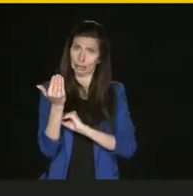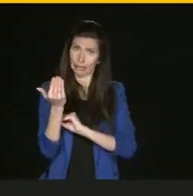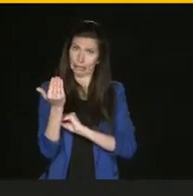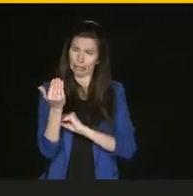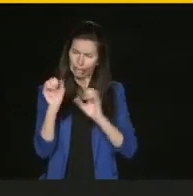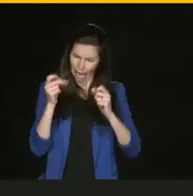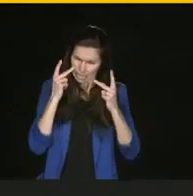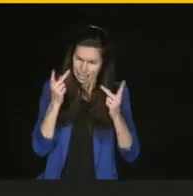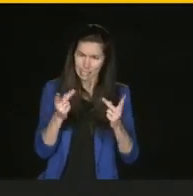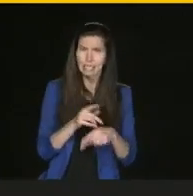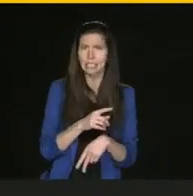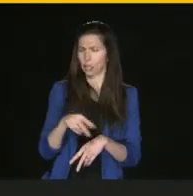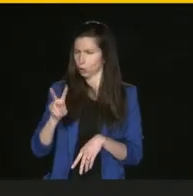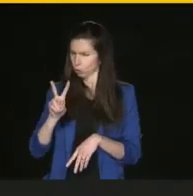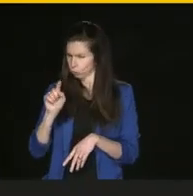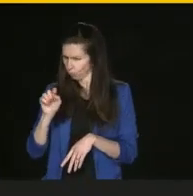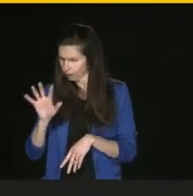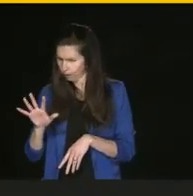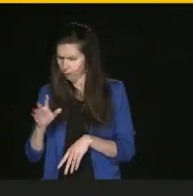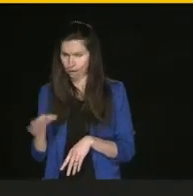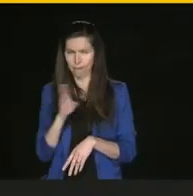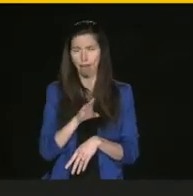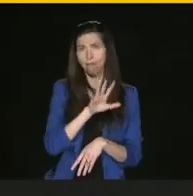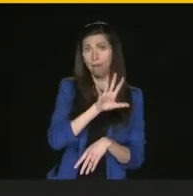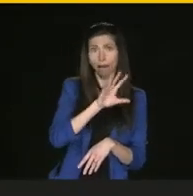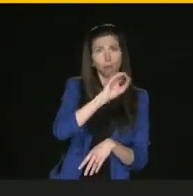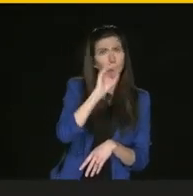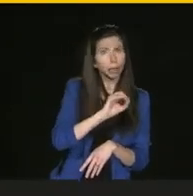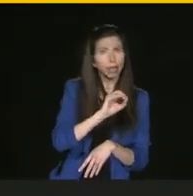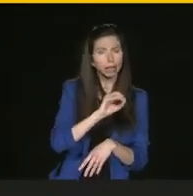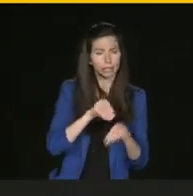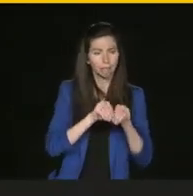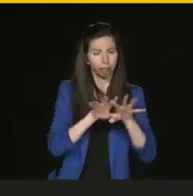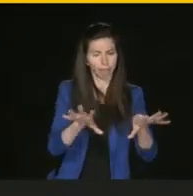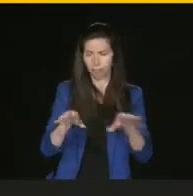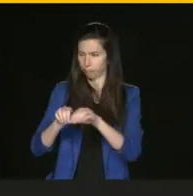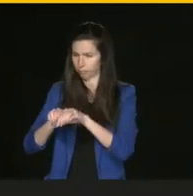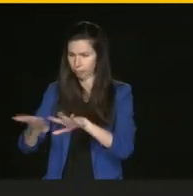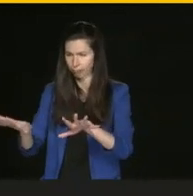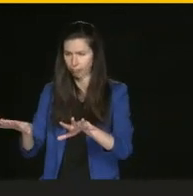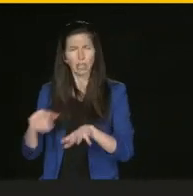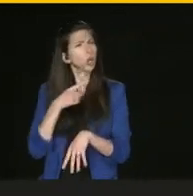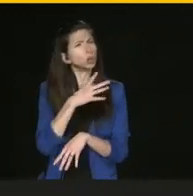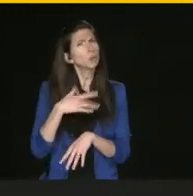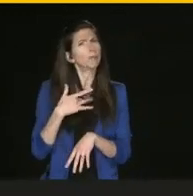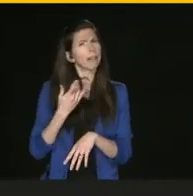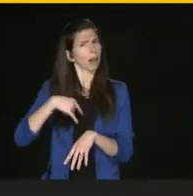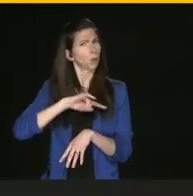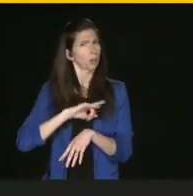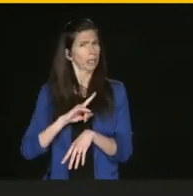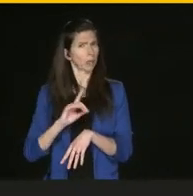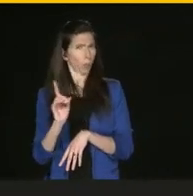NUMBER OF DEATHS ONLY FOR 2 SCENARIOS BETWEEN 2.5% INFECTION RATE AND 5%.